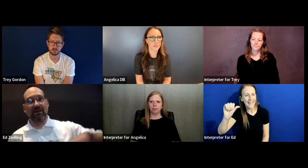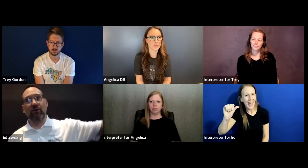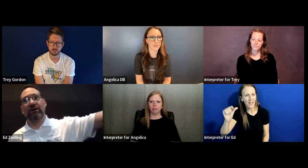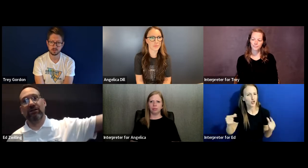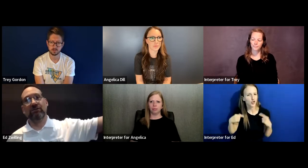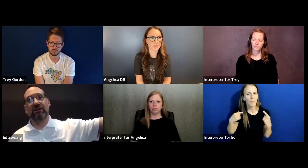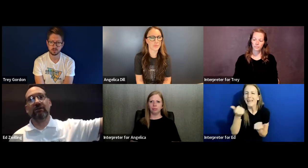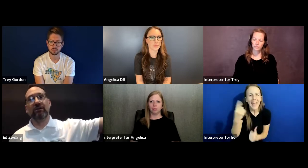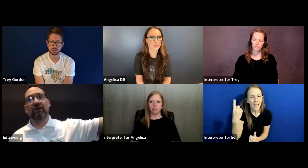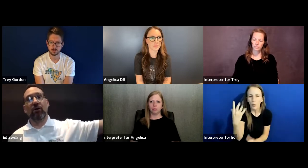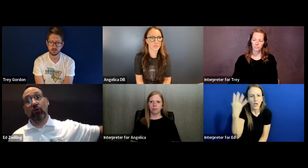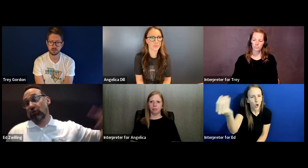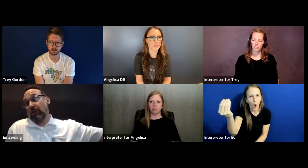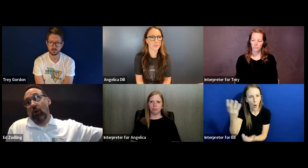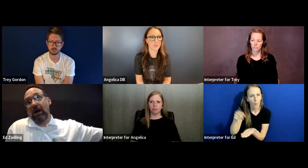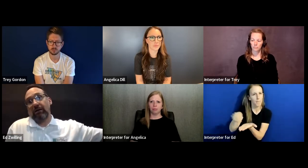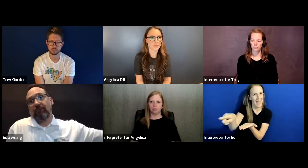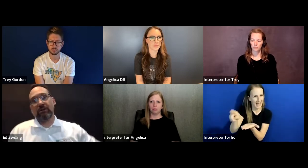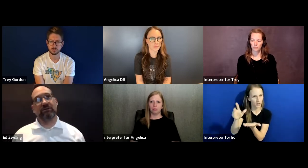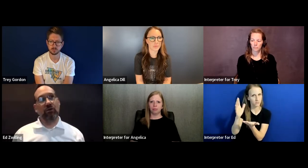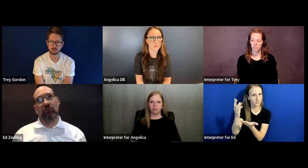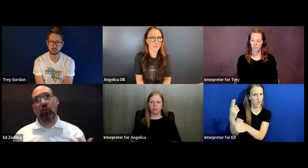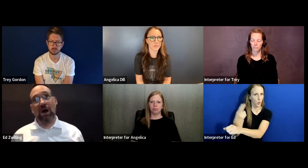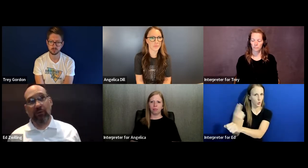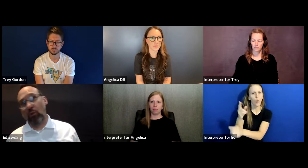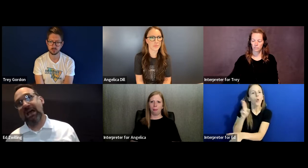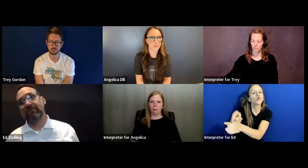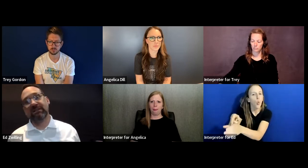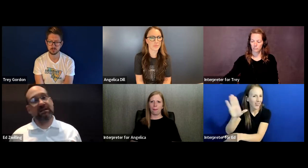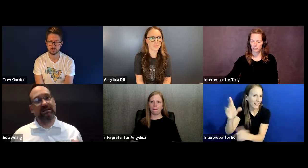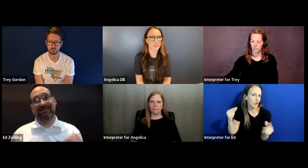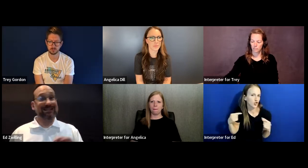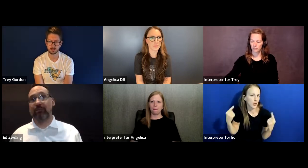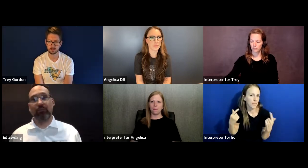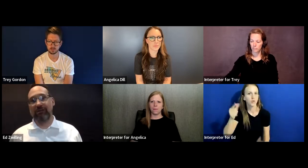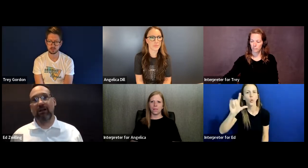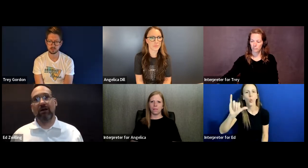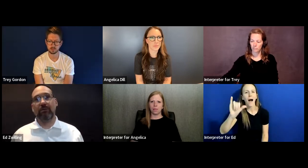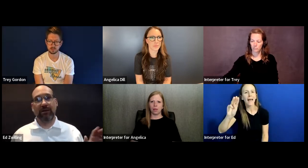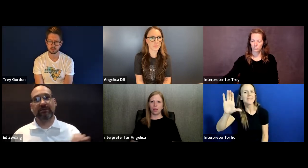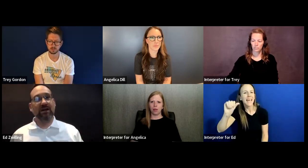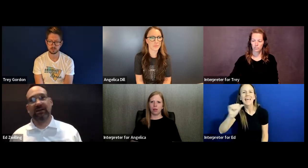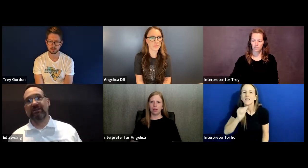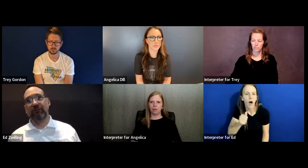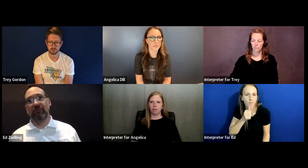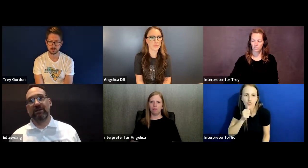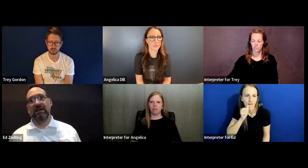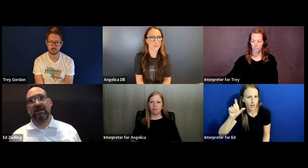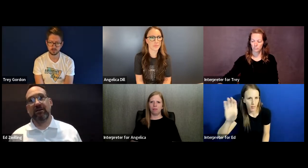go in and use it or join the y so the y the ymca is not a private club it's not exempt from the ada